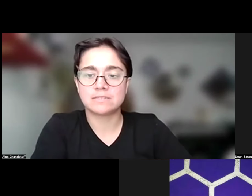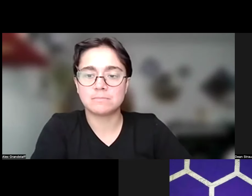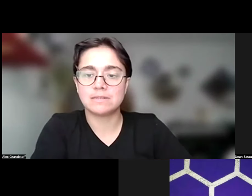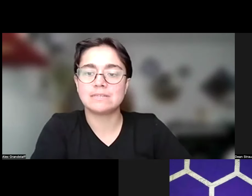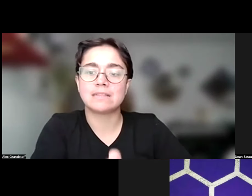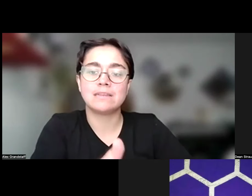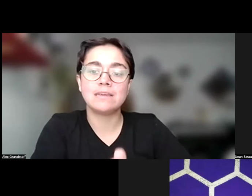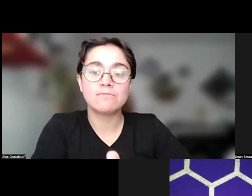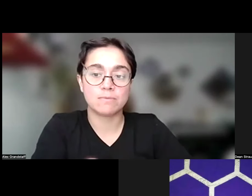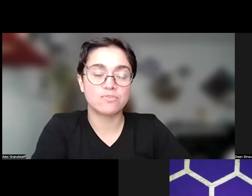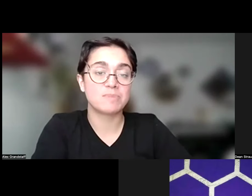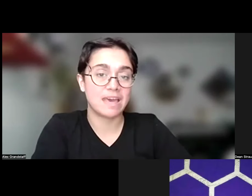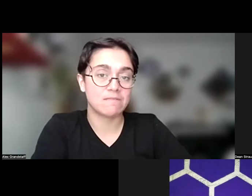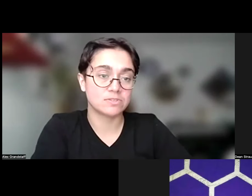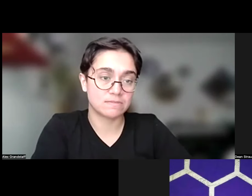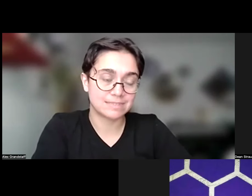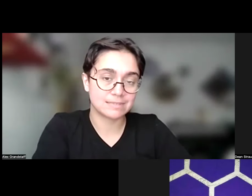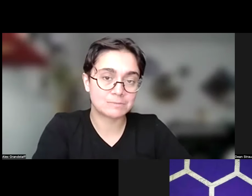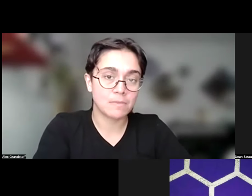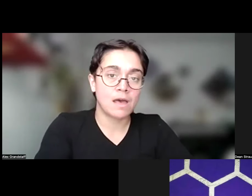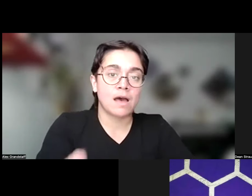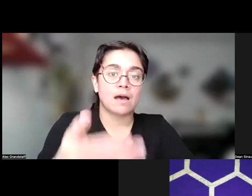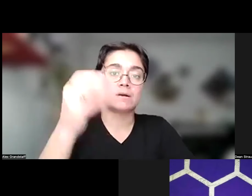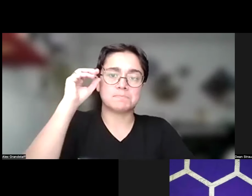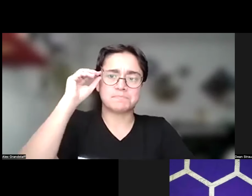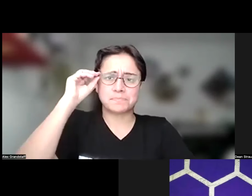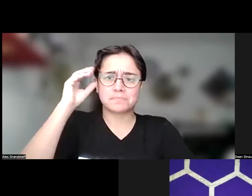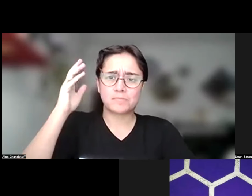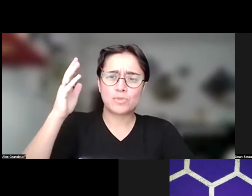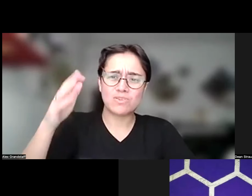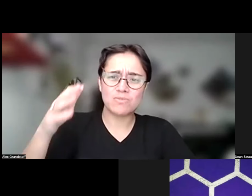any book reccomendations for ethical methods of education and setting limits